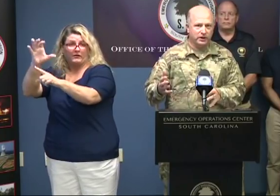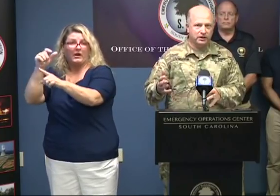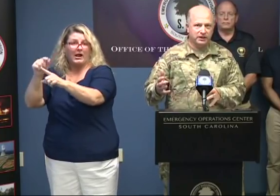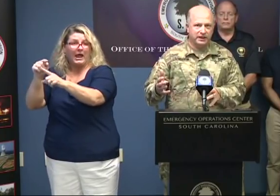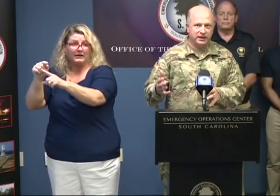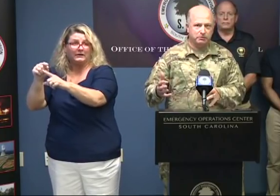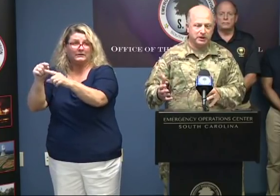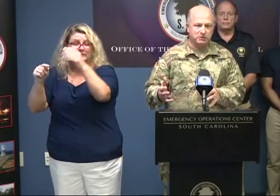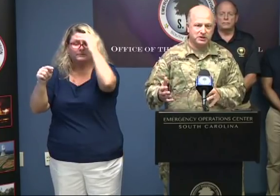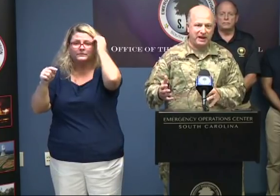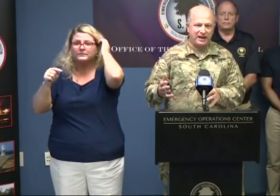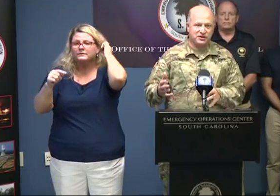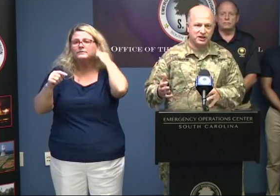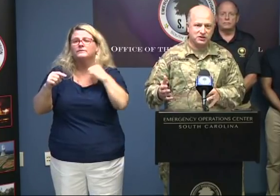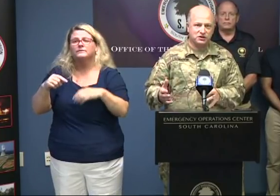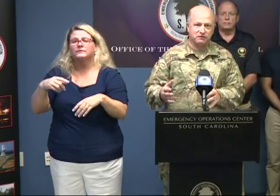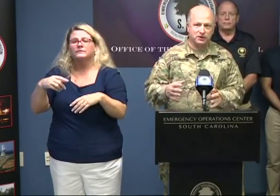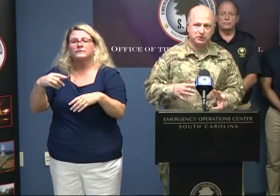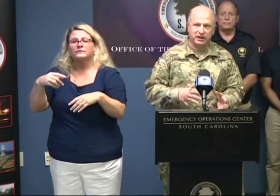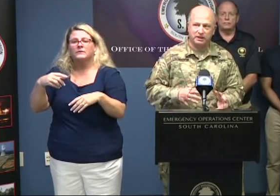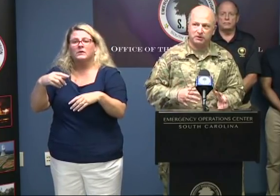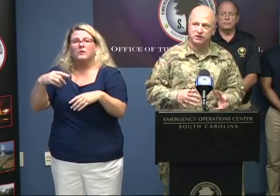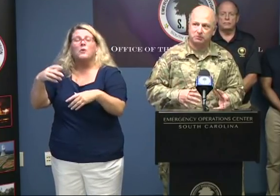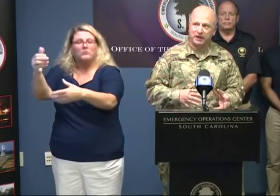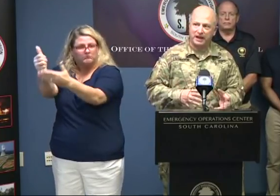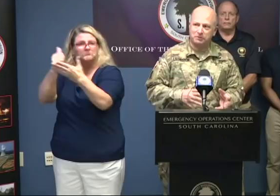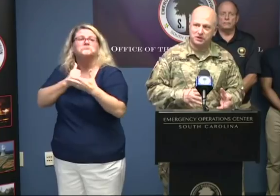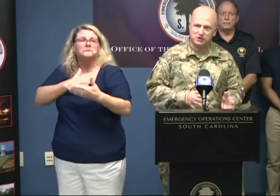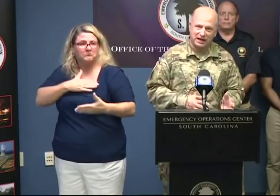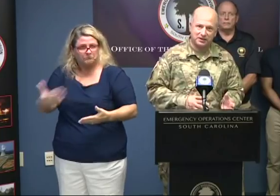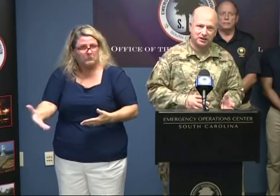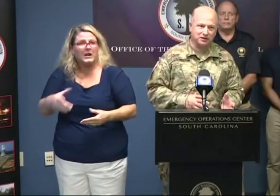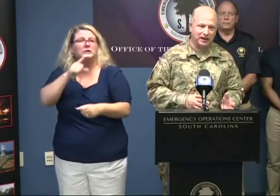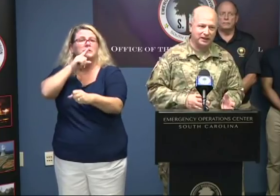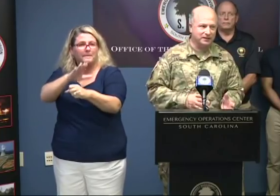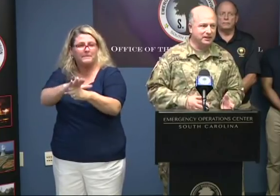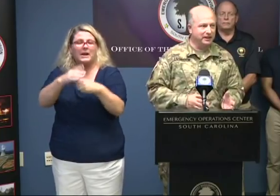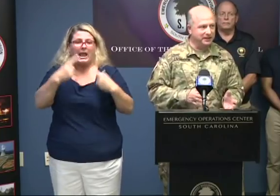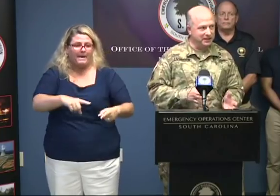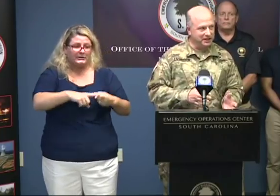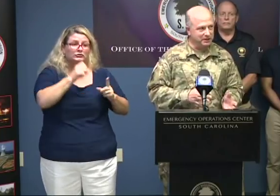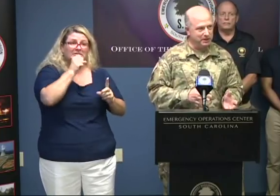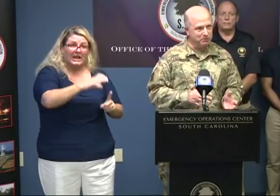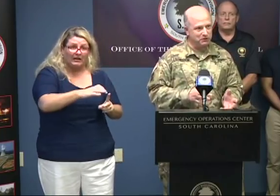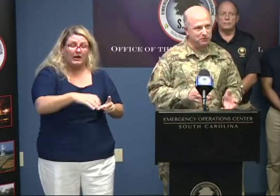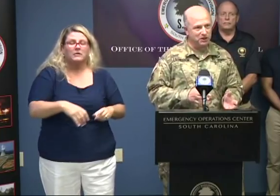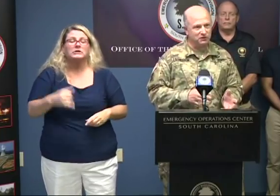we're getting commitments of assets from them if something happens in South Carolina. And they're getting commitments from us